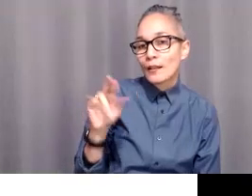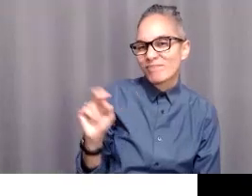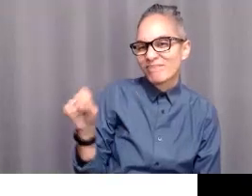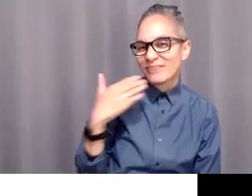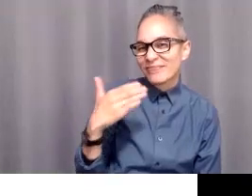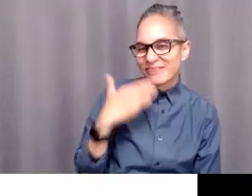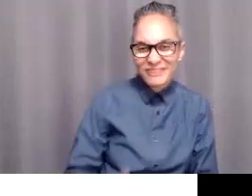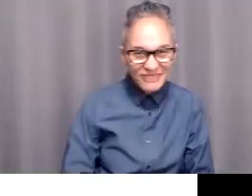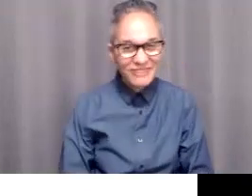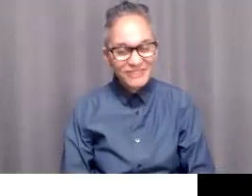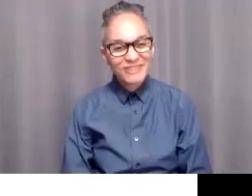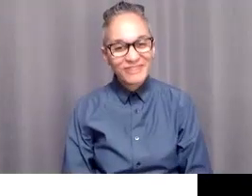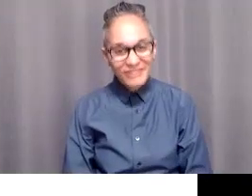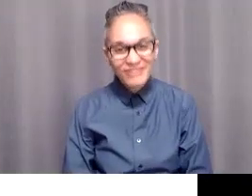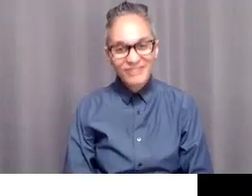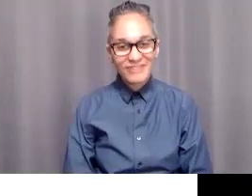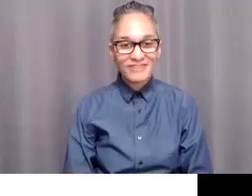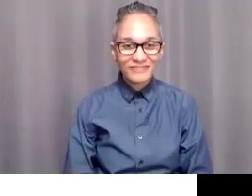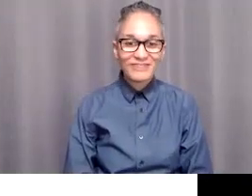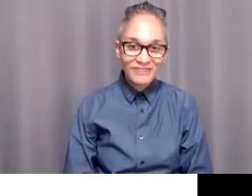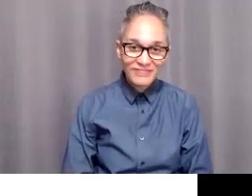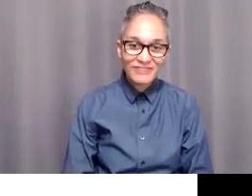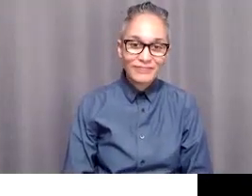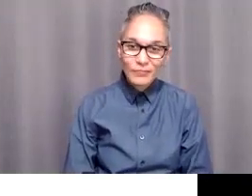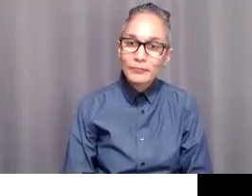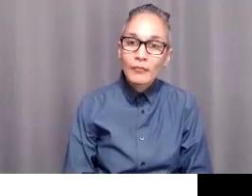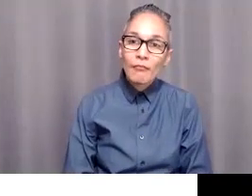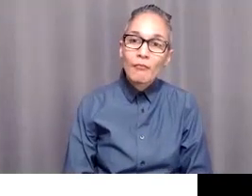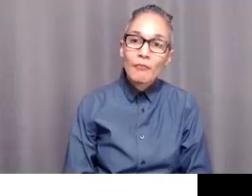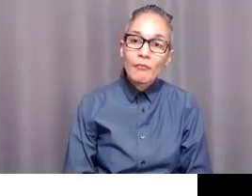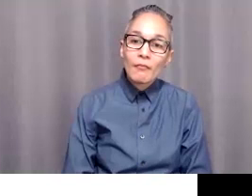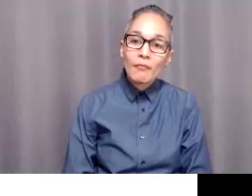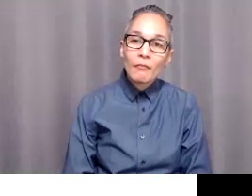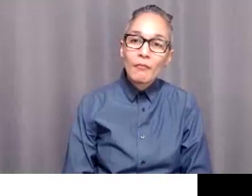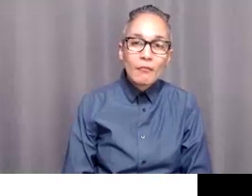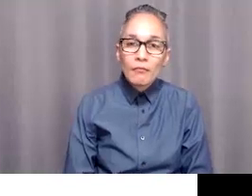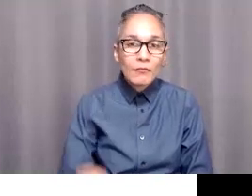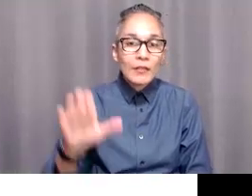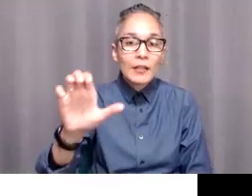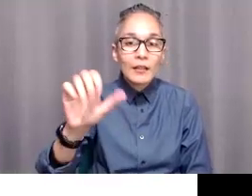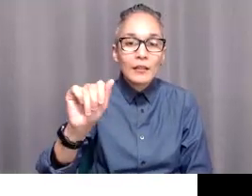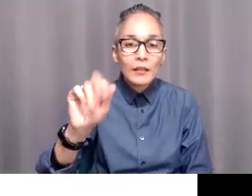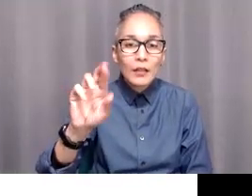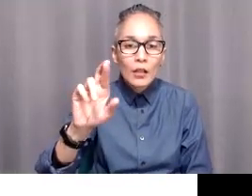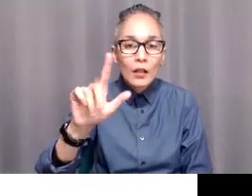Okay. Yes. Go ahead Carlos I.